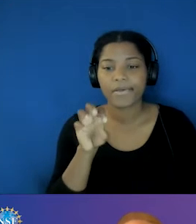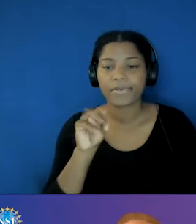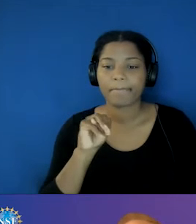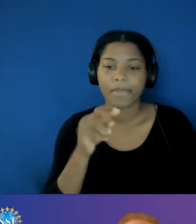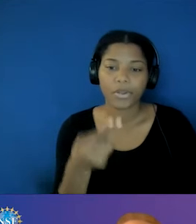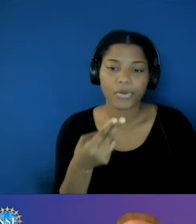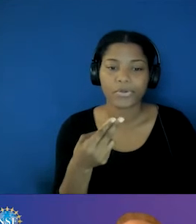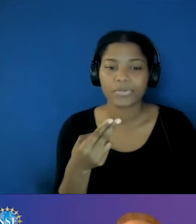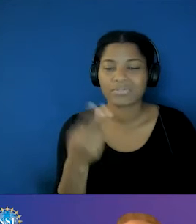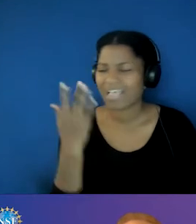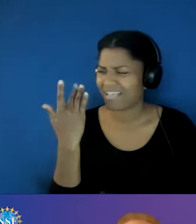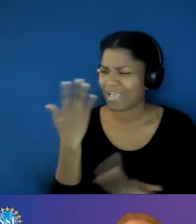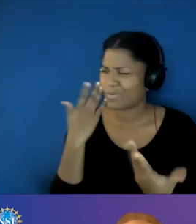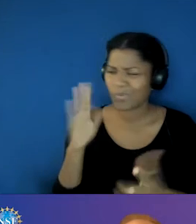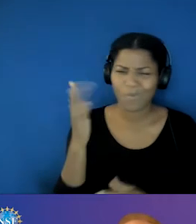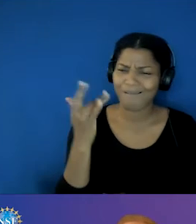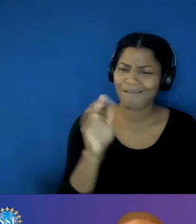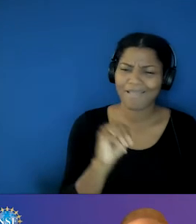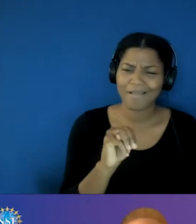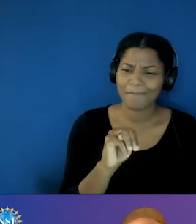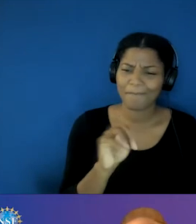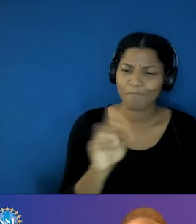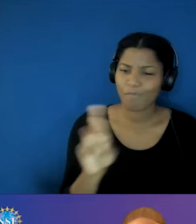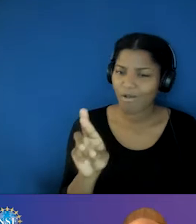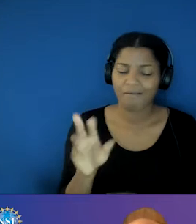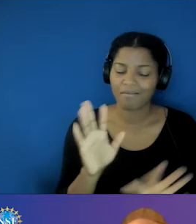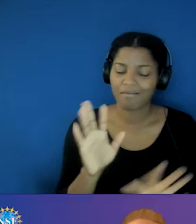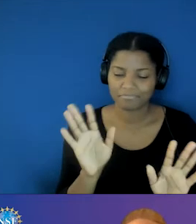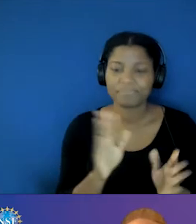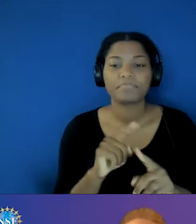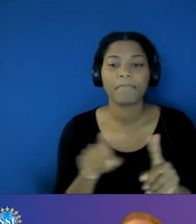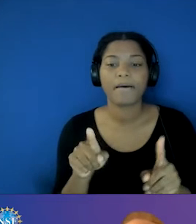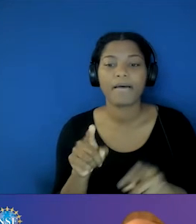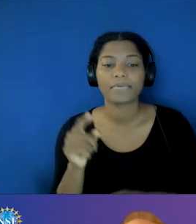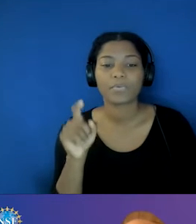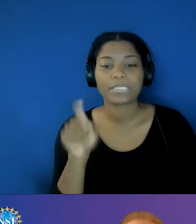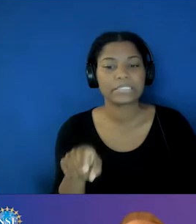I don't know why I keep returning to NMRs, but I do. Just because you're,